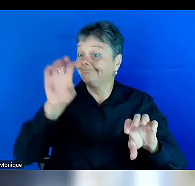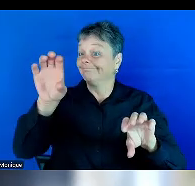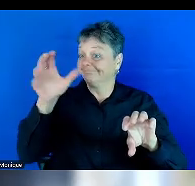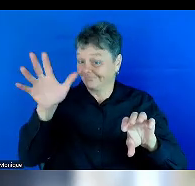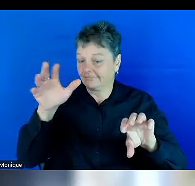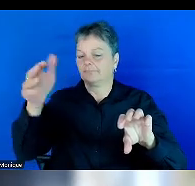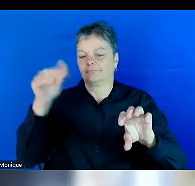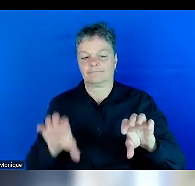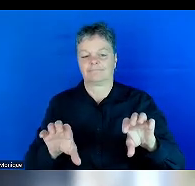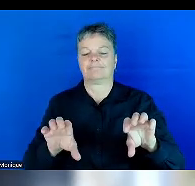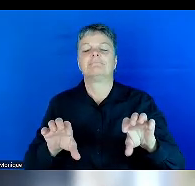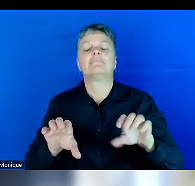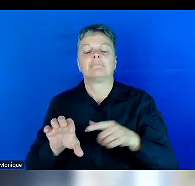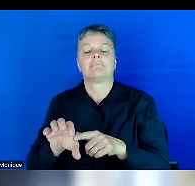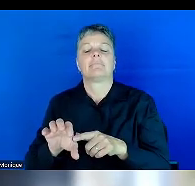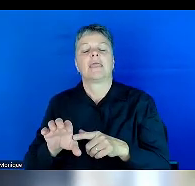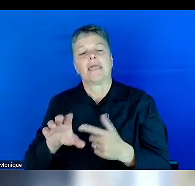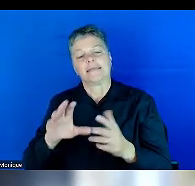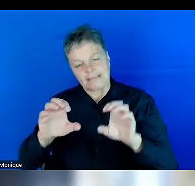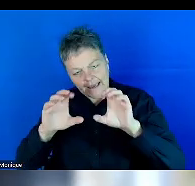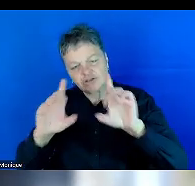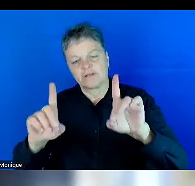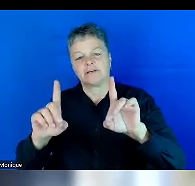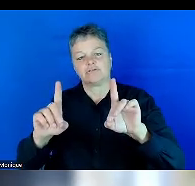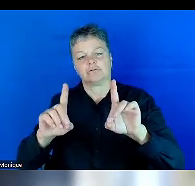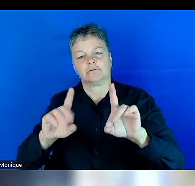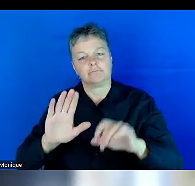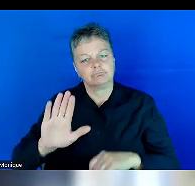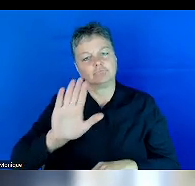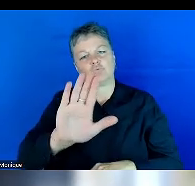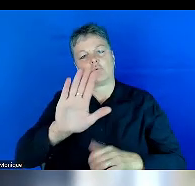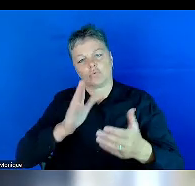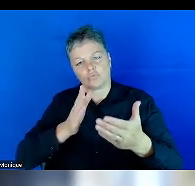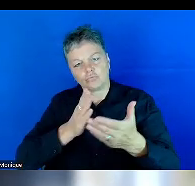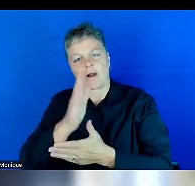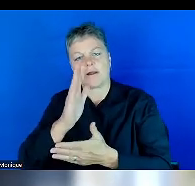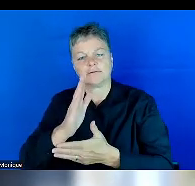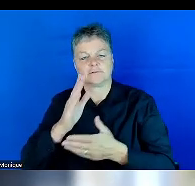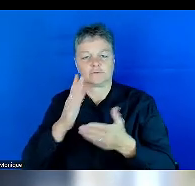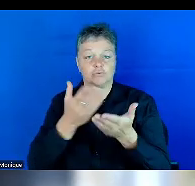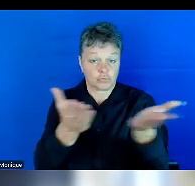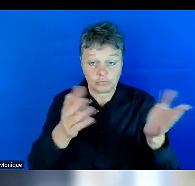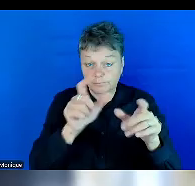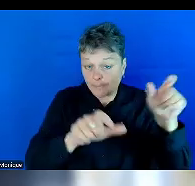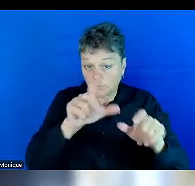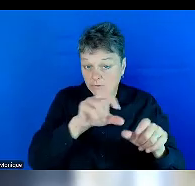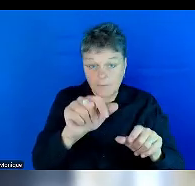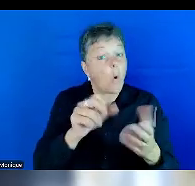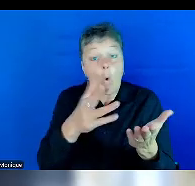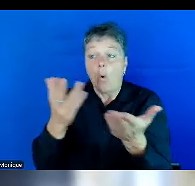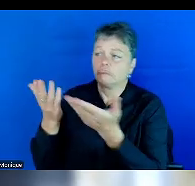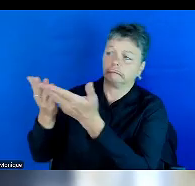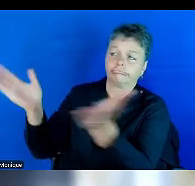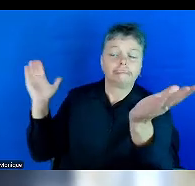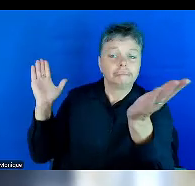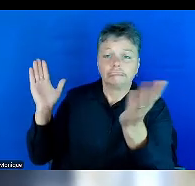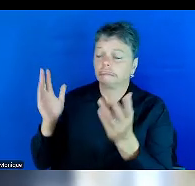um to persons with disabilities and the members of the public. Uh rights education really is about